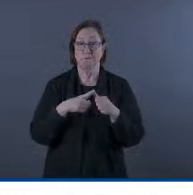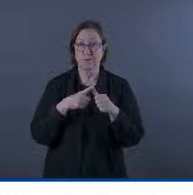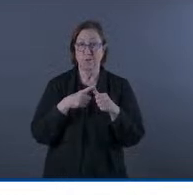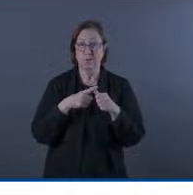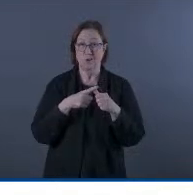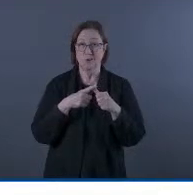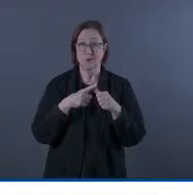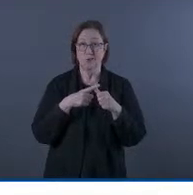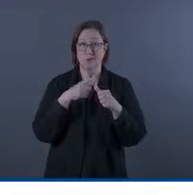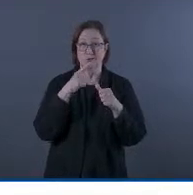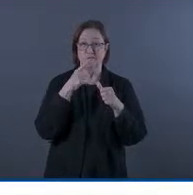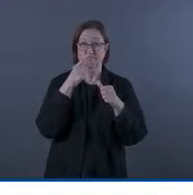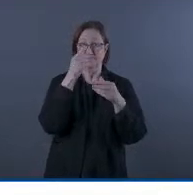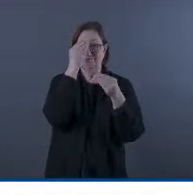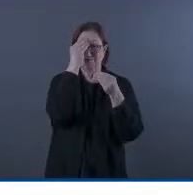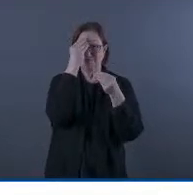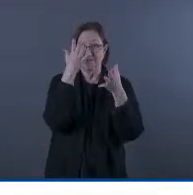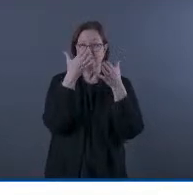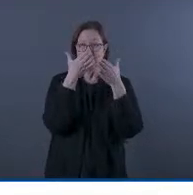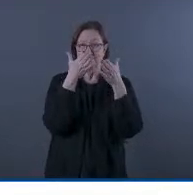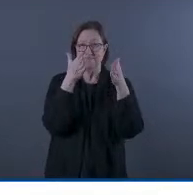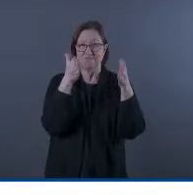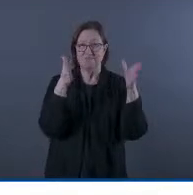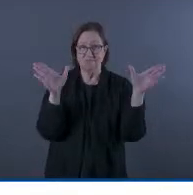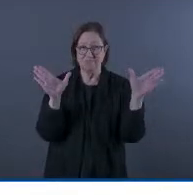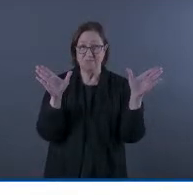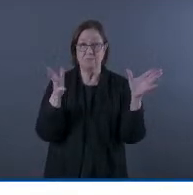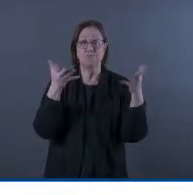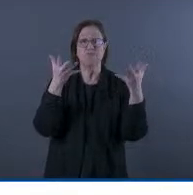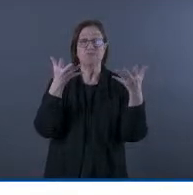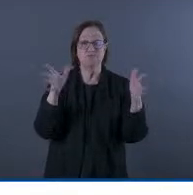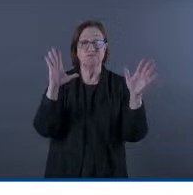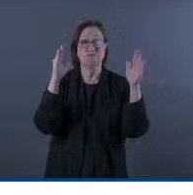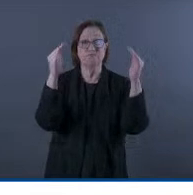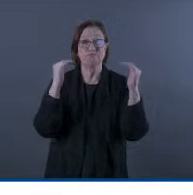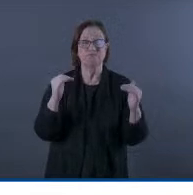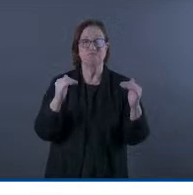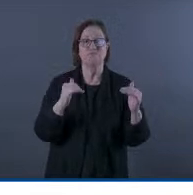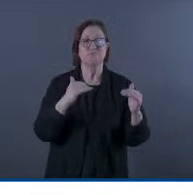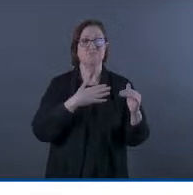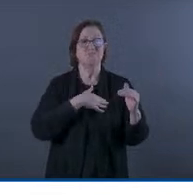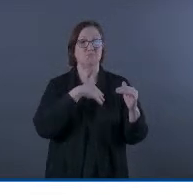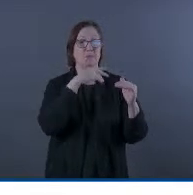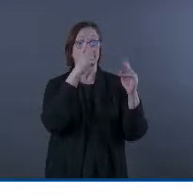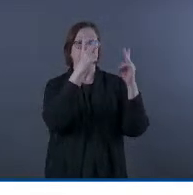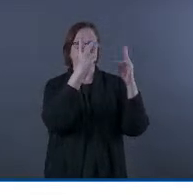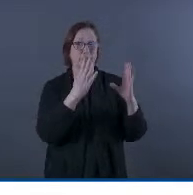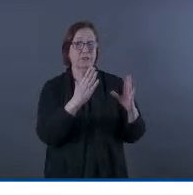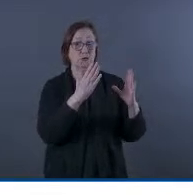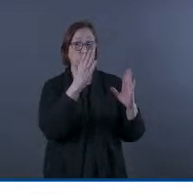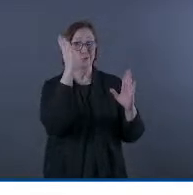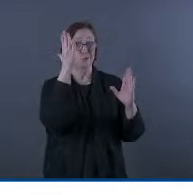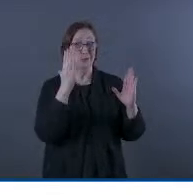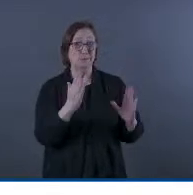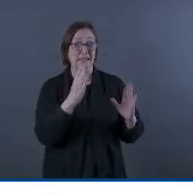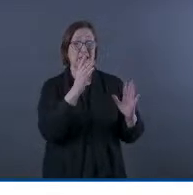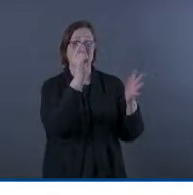to our partners to share more specific information about what they're experiencing in their clinics.